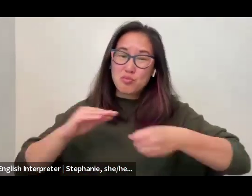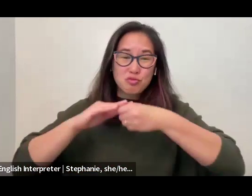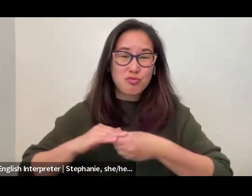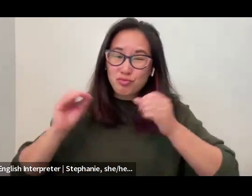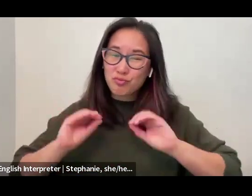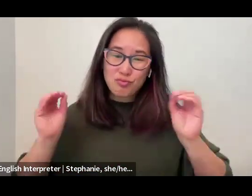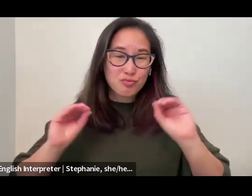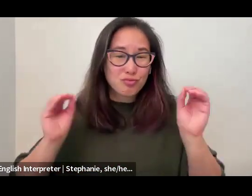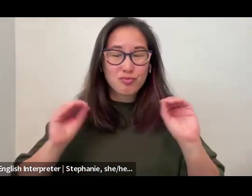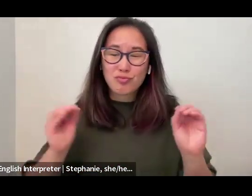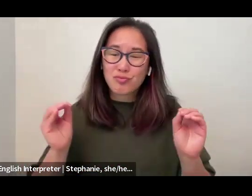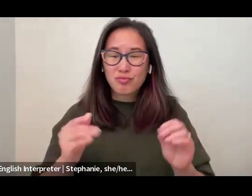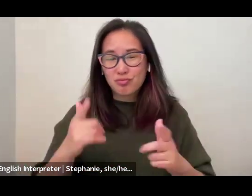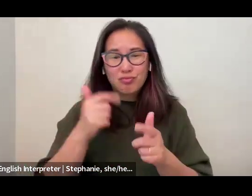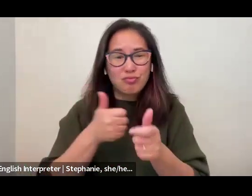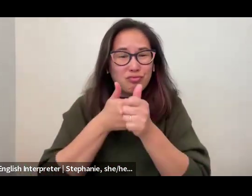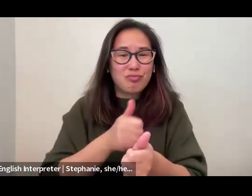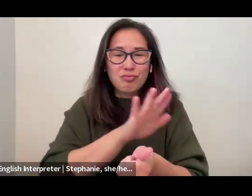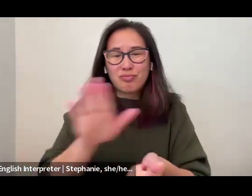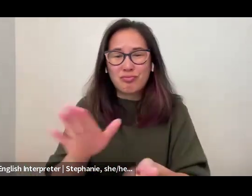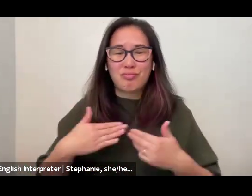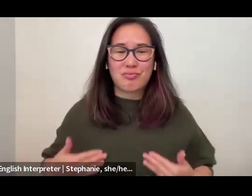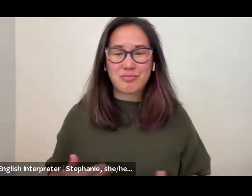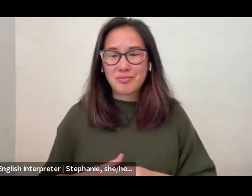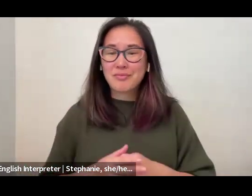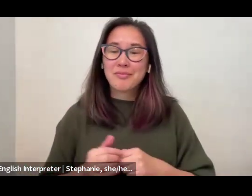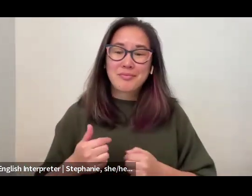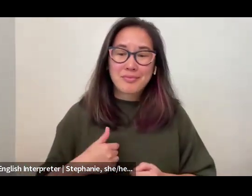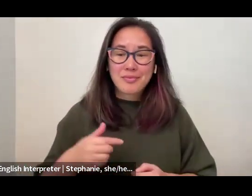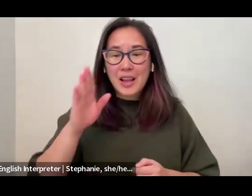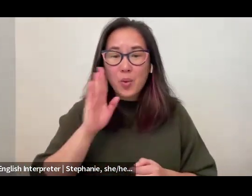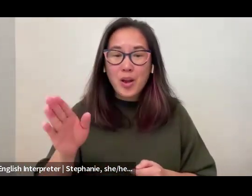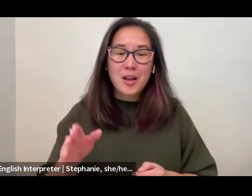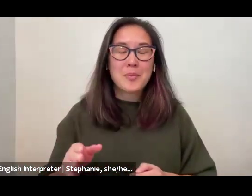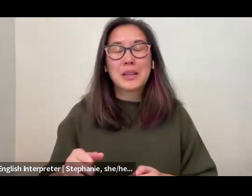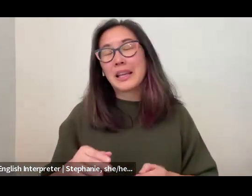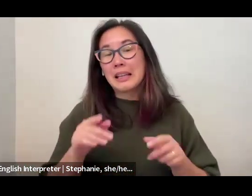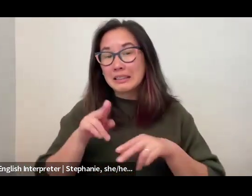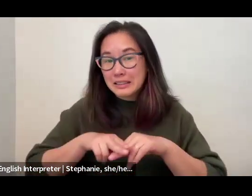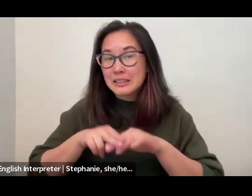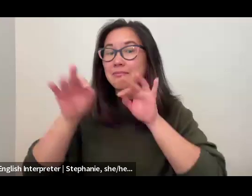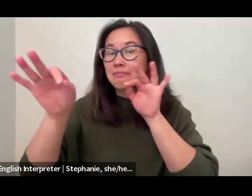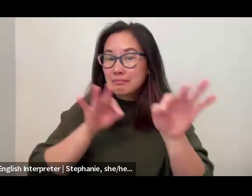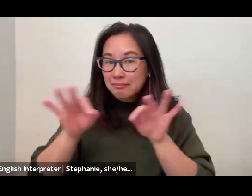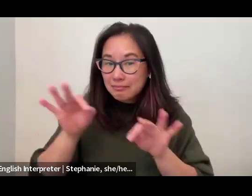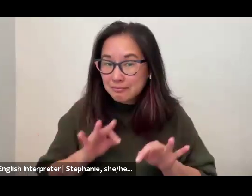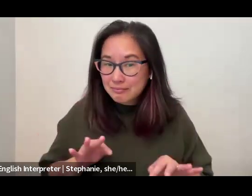So, I will be demonstrating talking through the sitting and the floor. I'm going to call it supine.